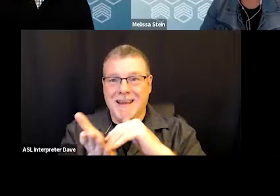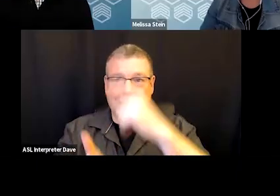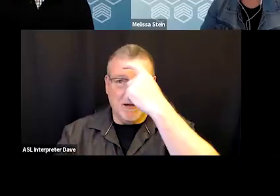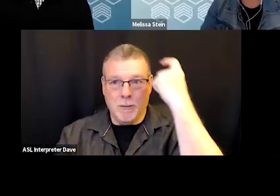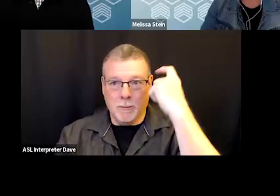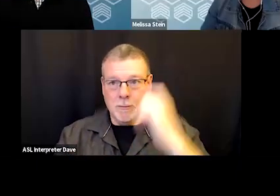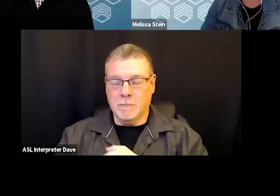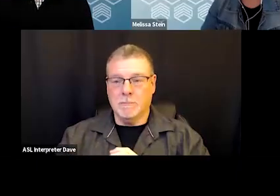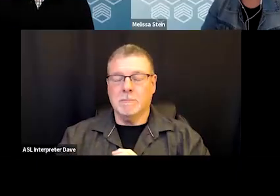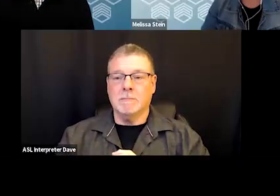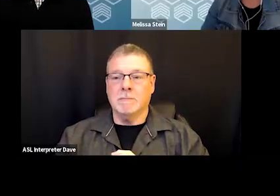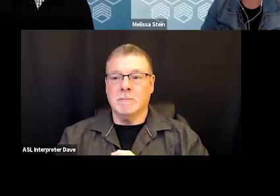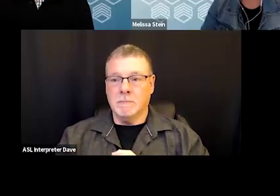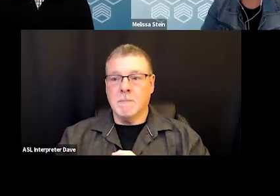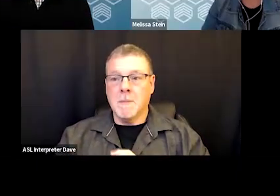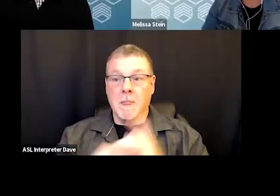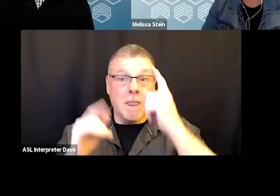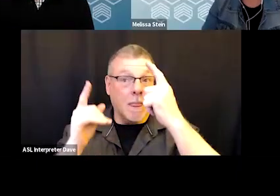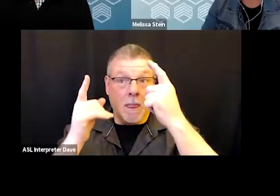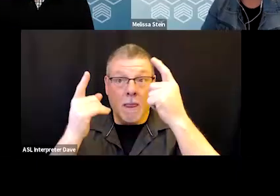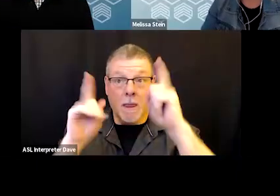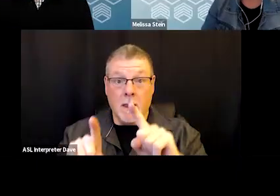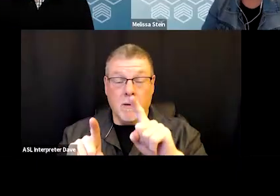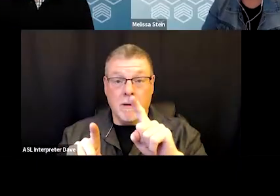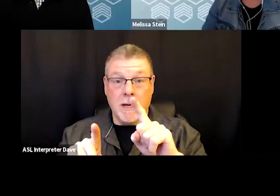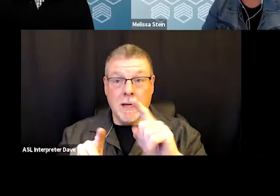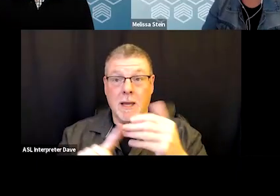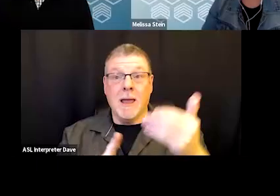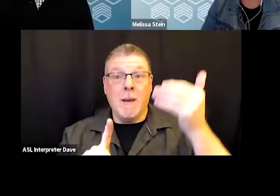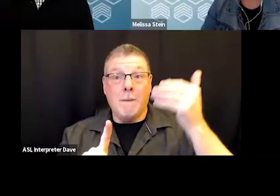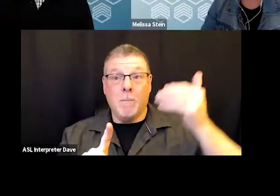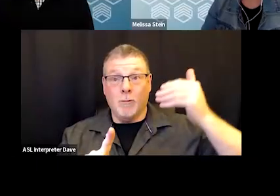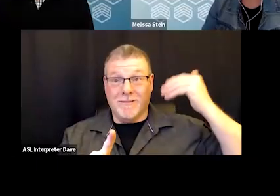So, I agree. Previous versions of the best practice standards